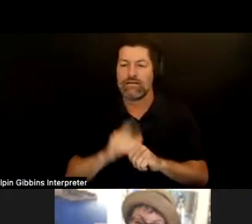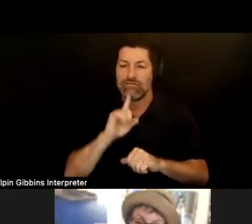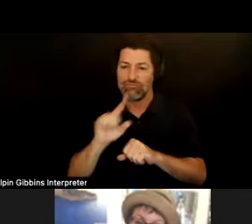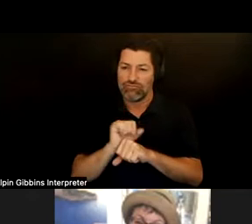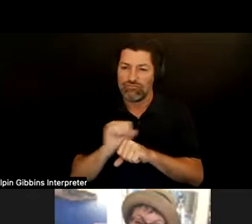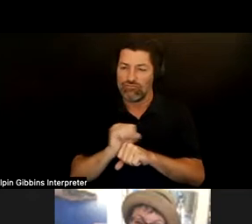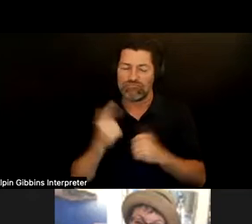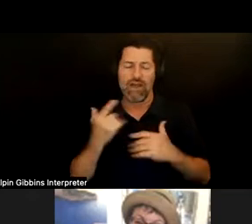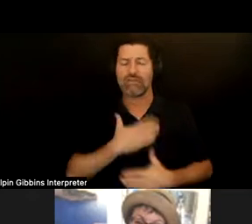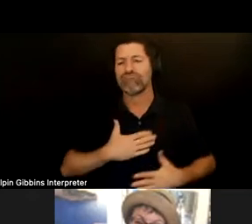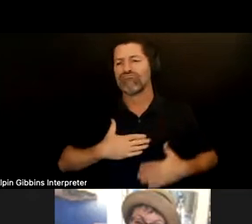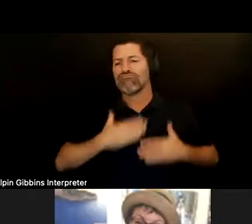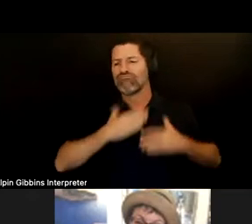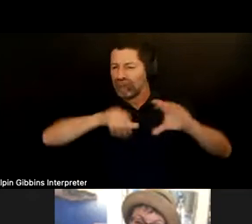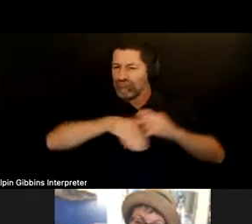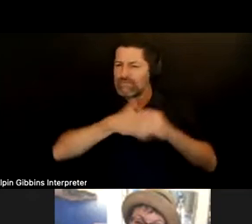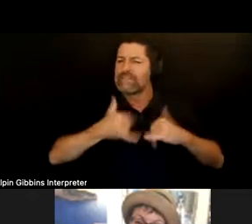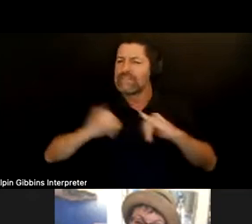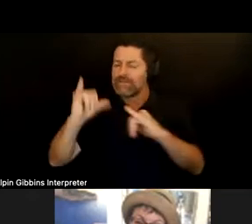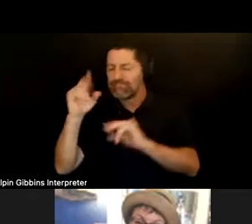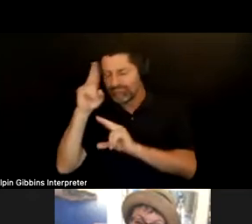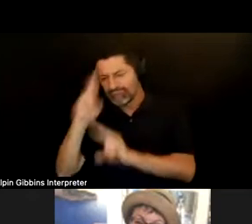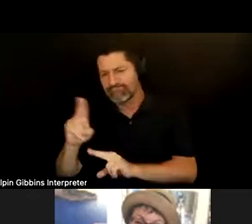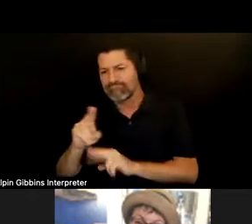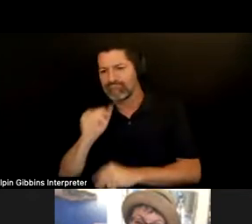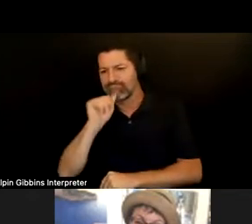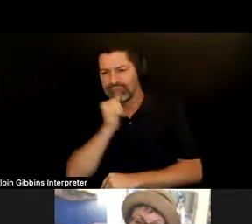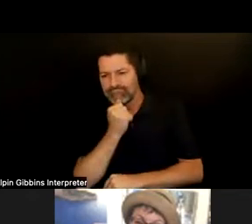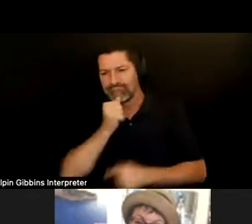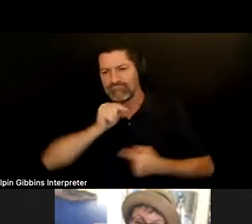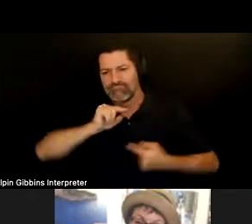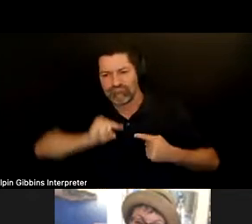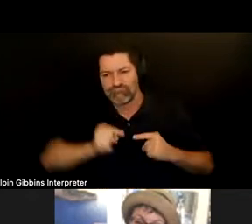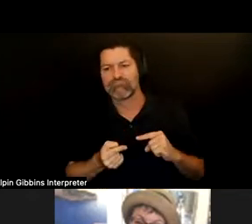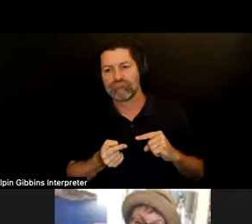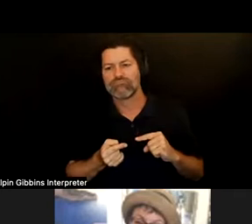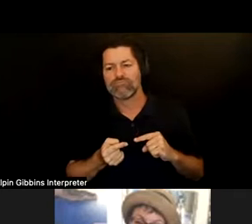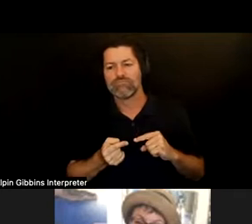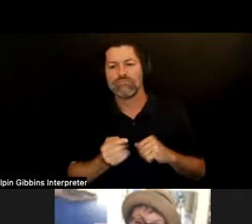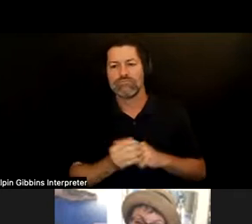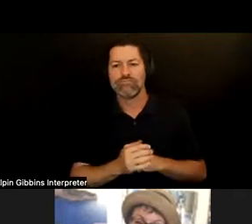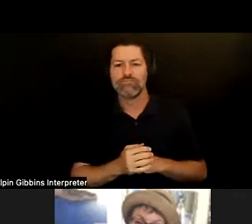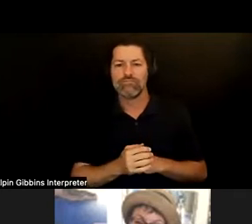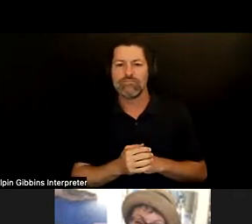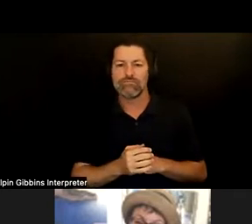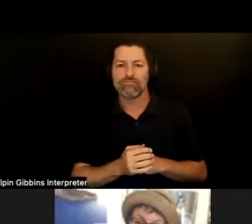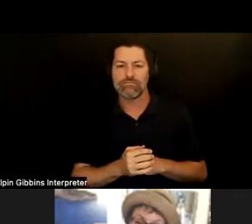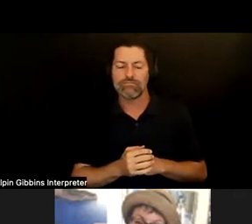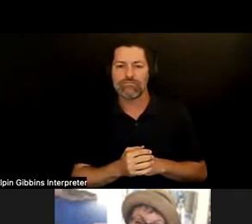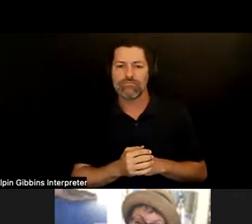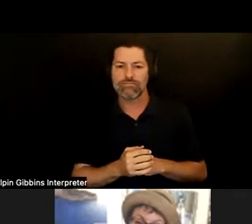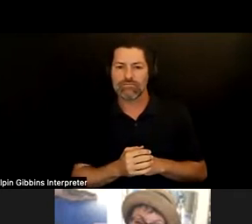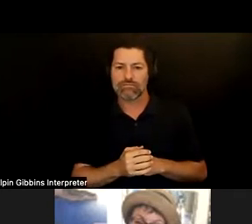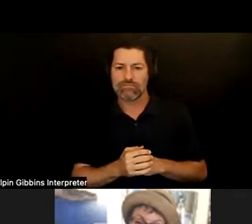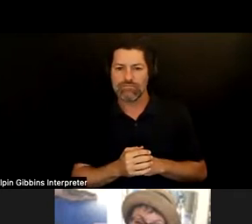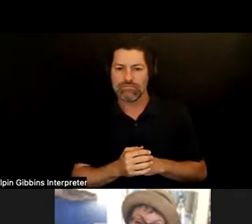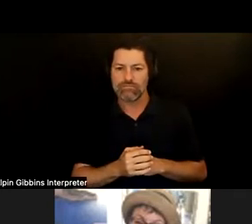joy, there is a remembrance of pain, and similarly the deepest remembrances of pain.